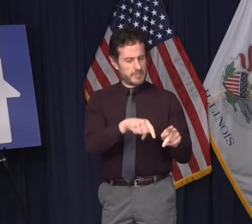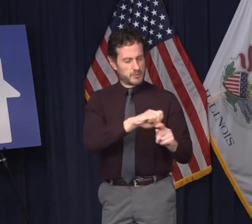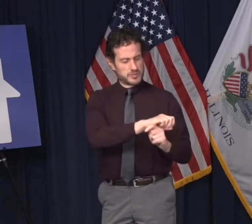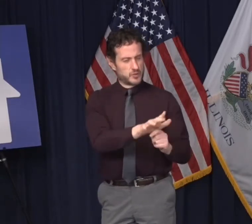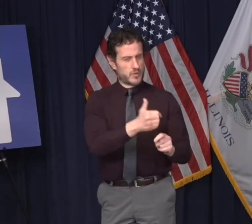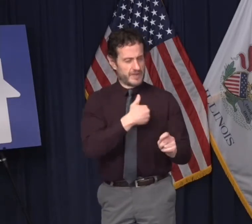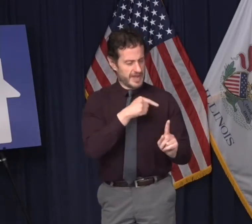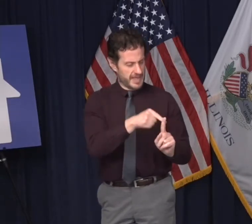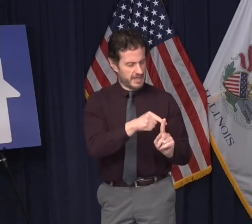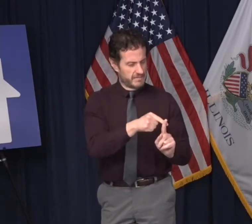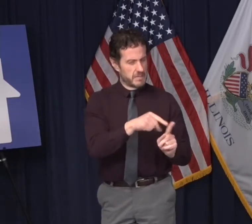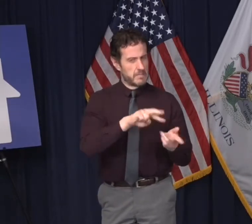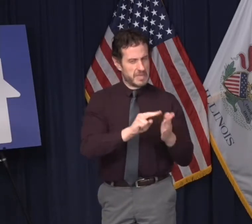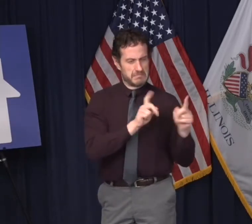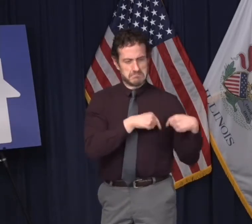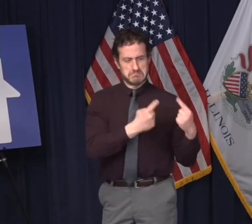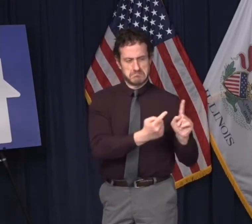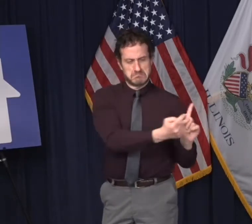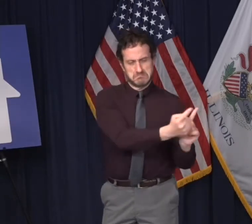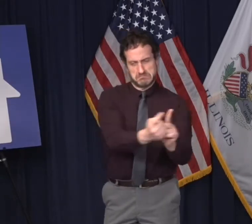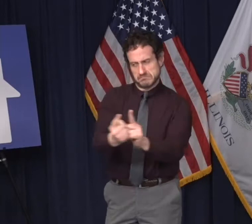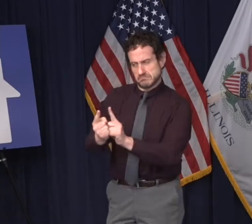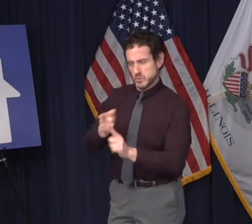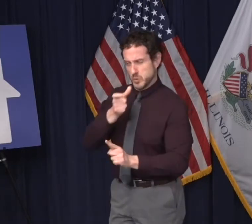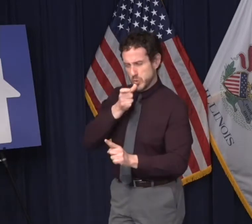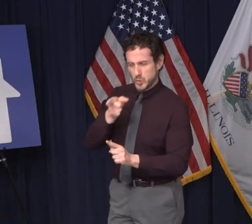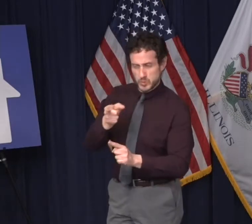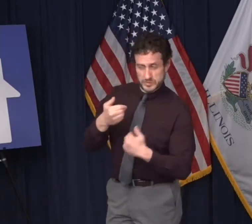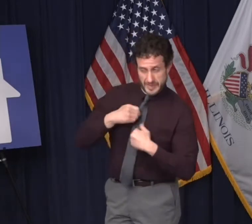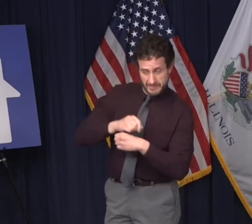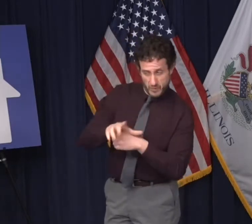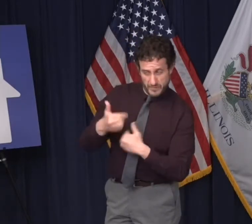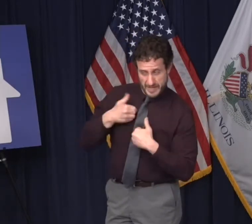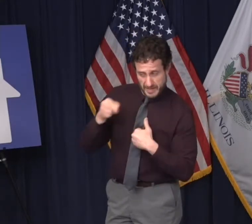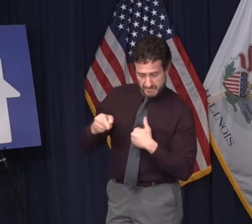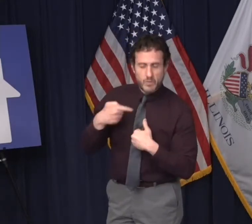TRACING, OR CONTACT TRACING, IS ONE OF THE MOST CRITICAL TOOLS